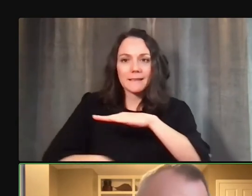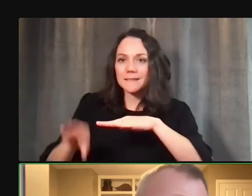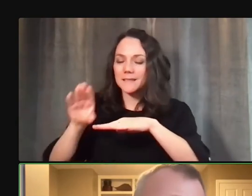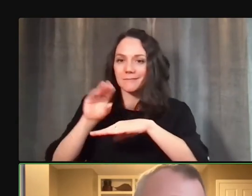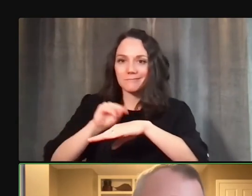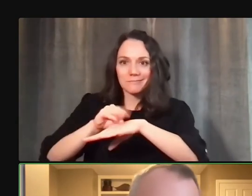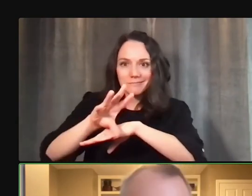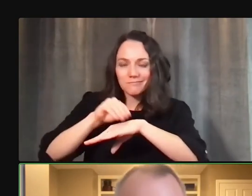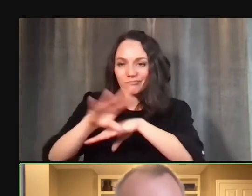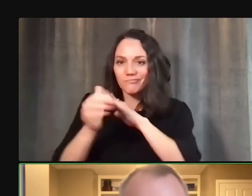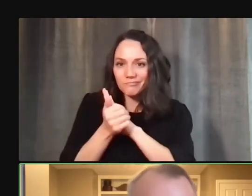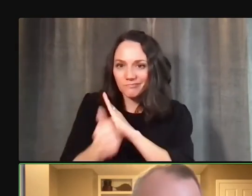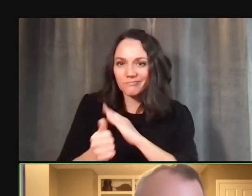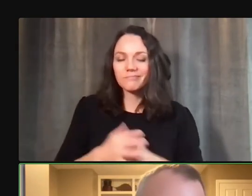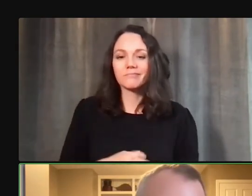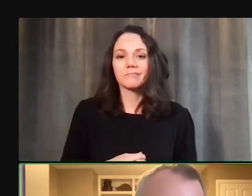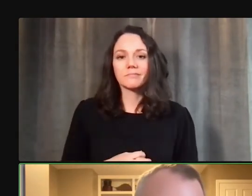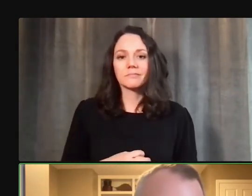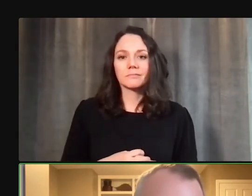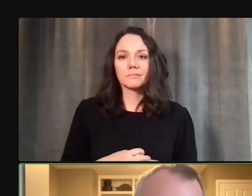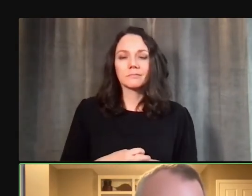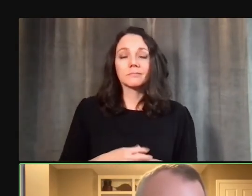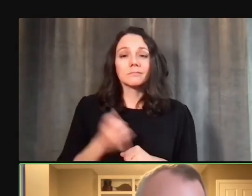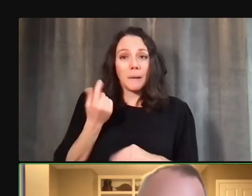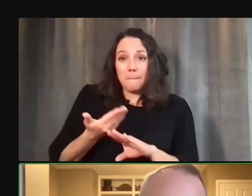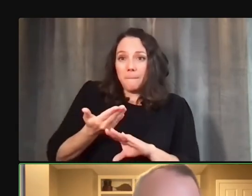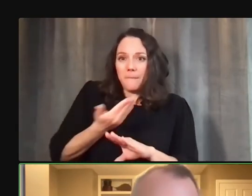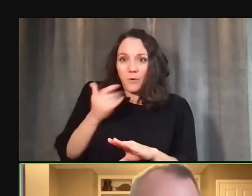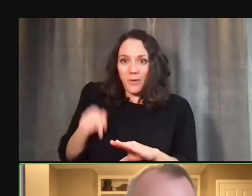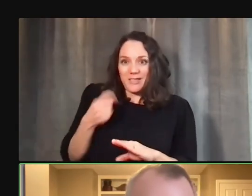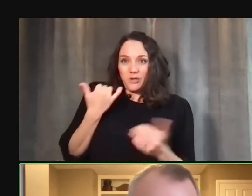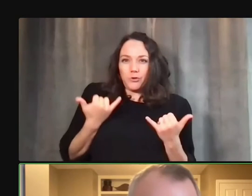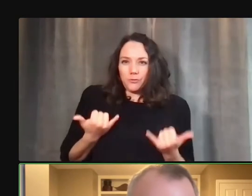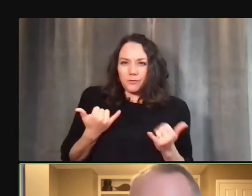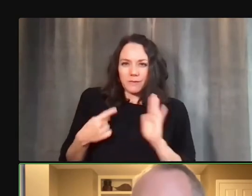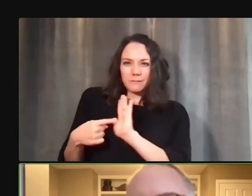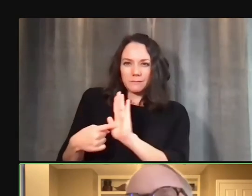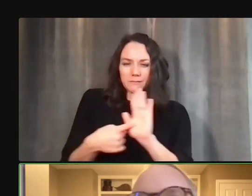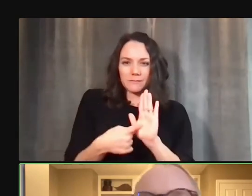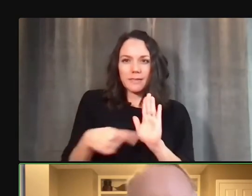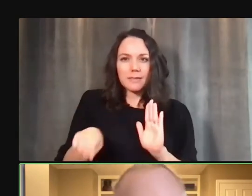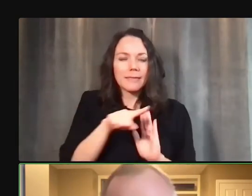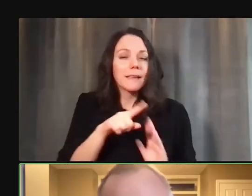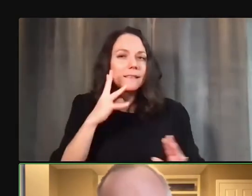Even before this current exhibition, they've been having increasingly the experience as they've waded into more